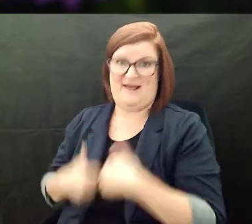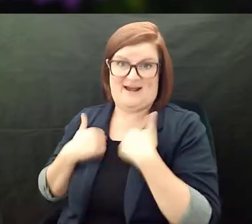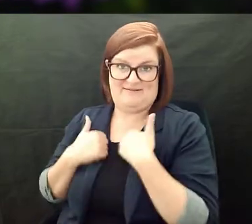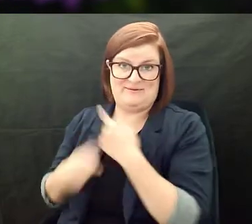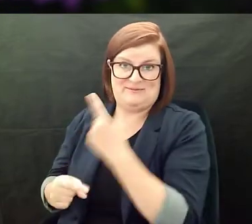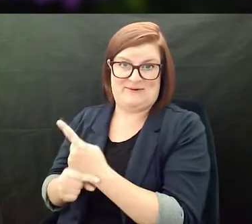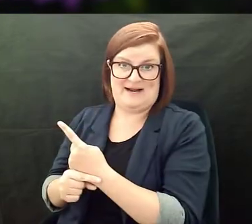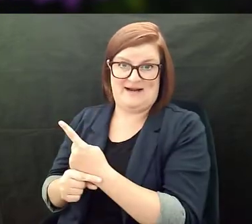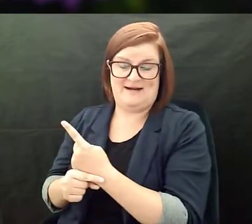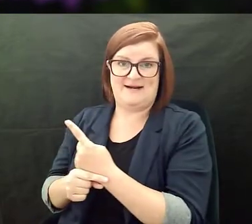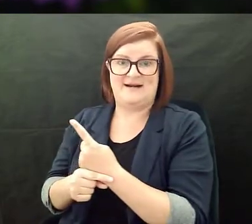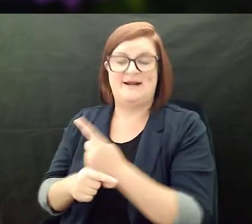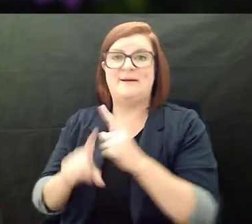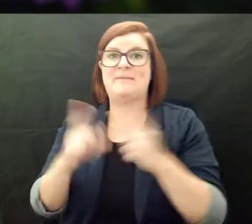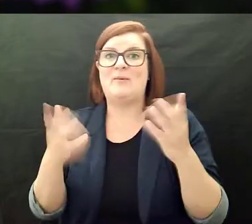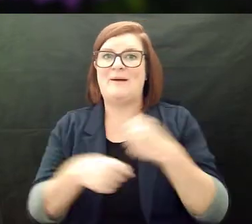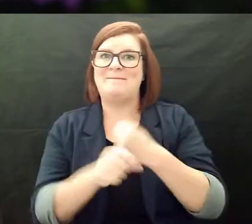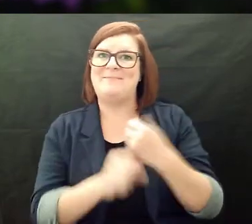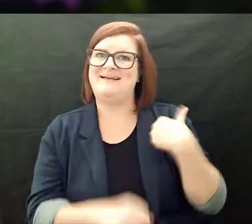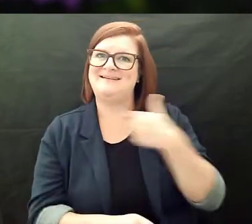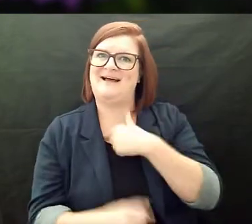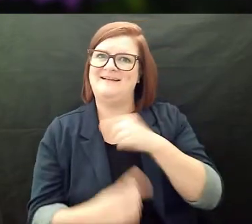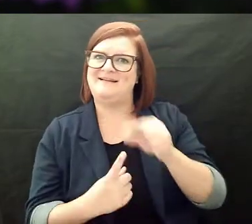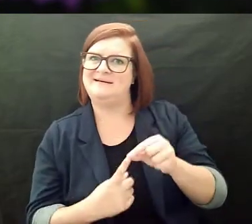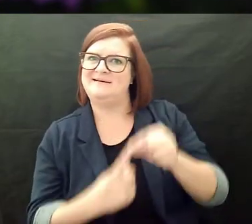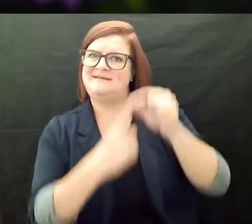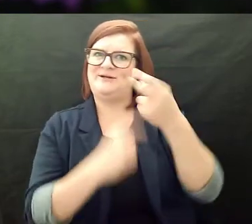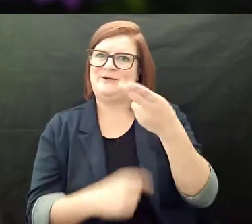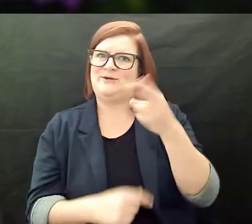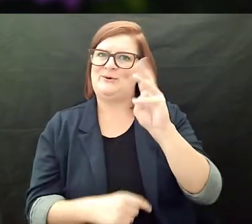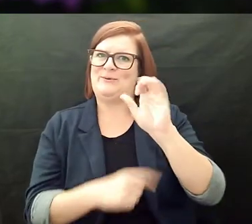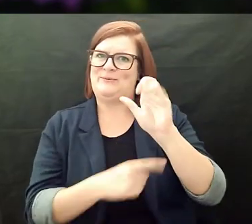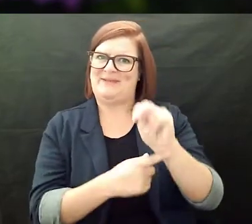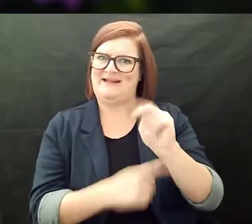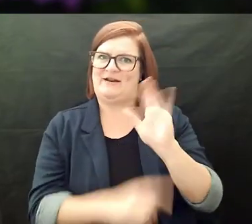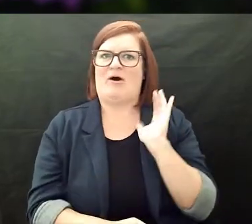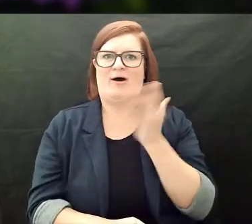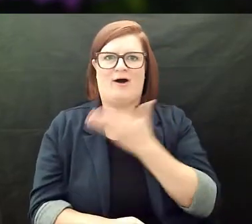What makes us uniquely human is our limitless imaginations